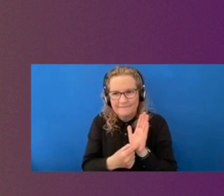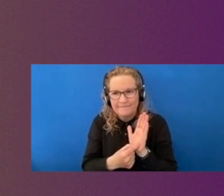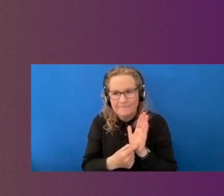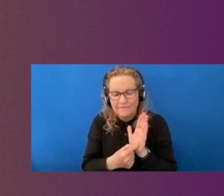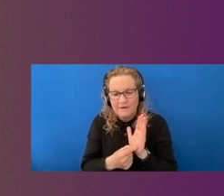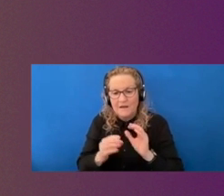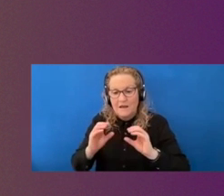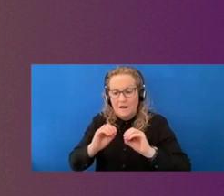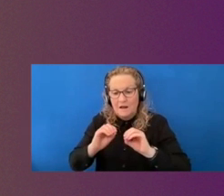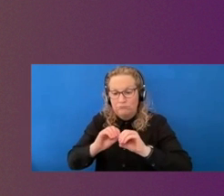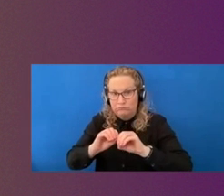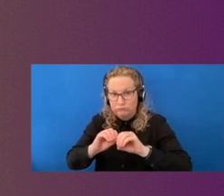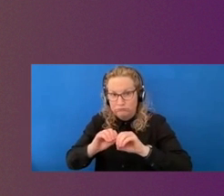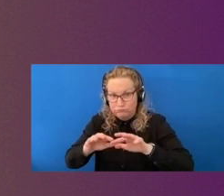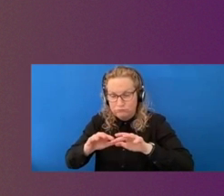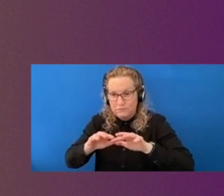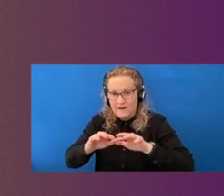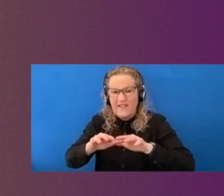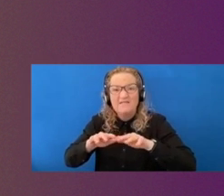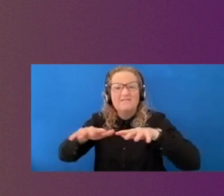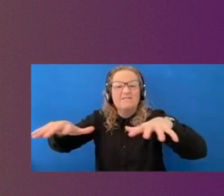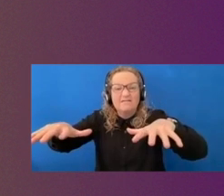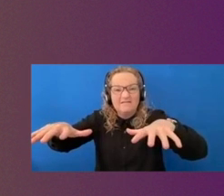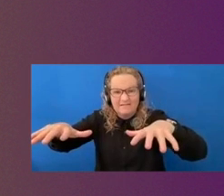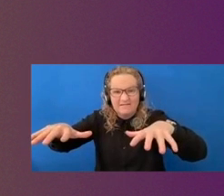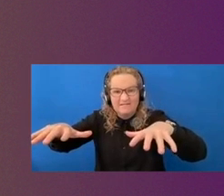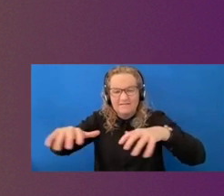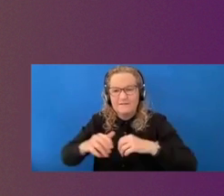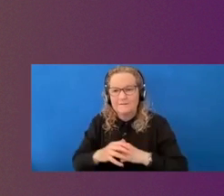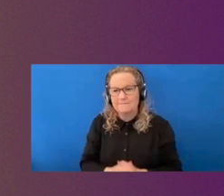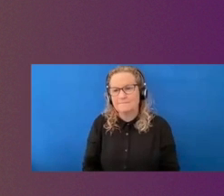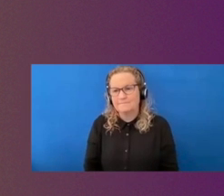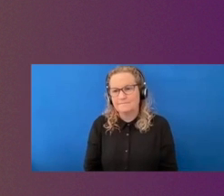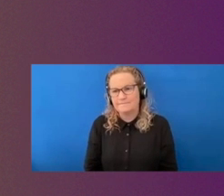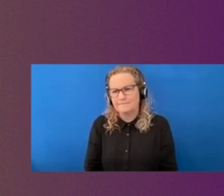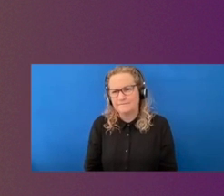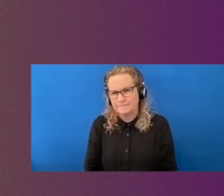white distribution as well as access to low cost technology is the third pillar and what I